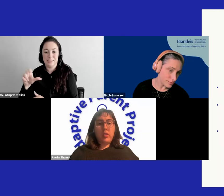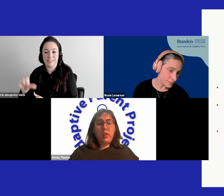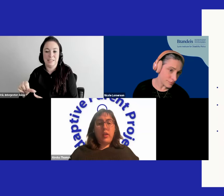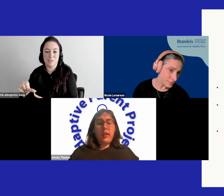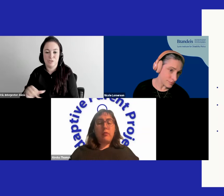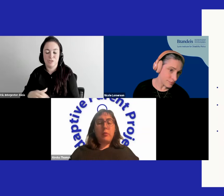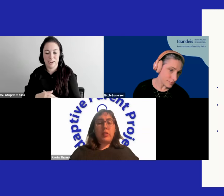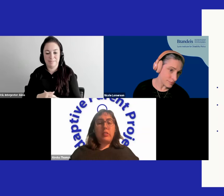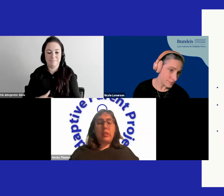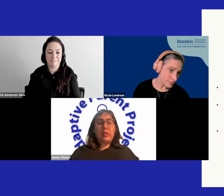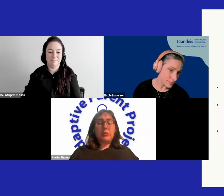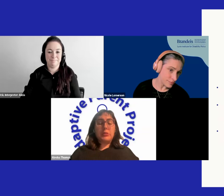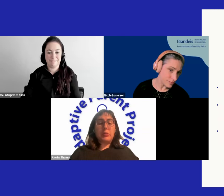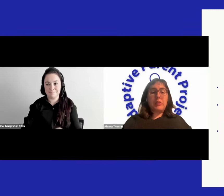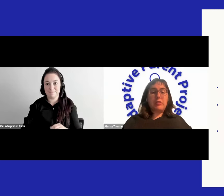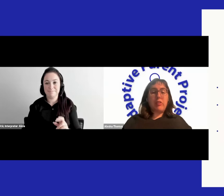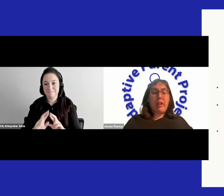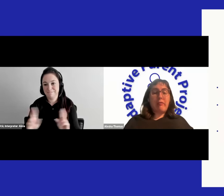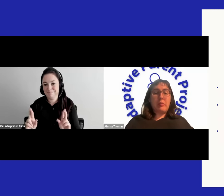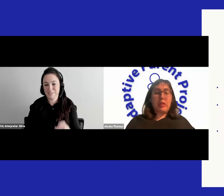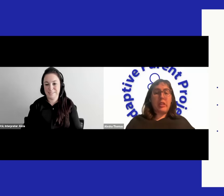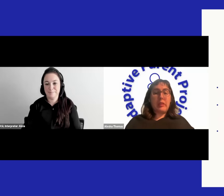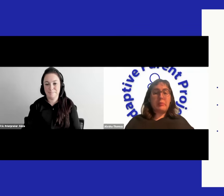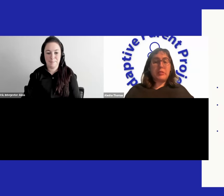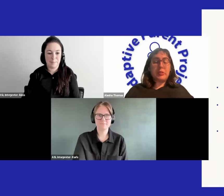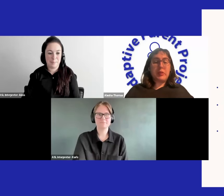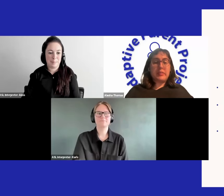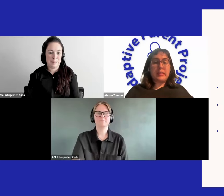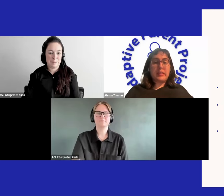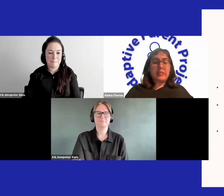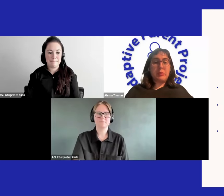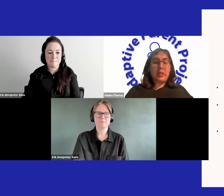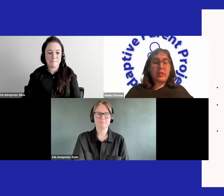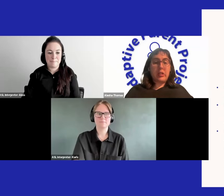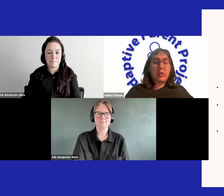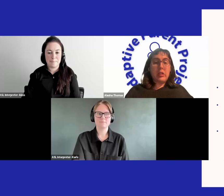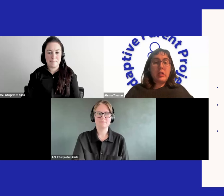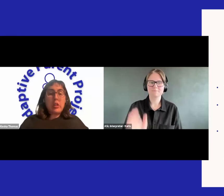Hi, everybody. Thank you so much for having me. I'm so excited to be here.